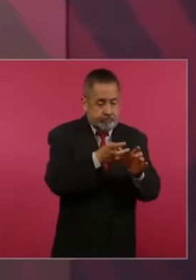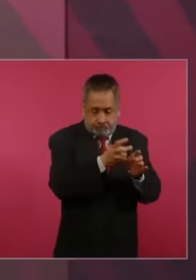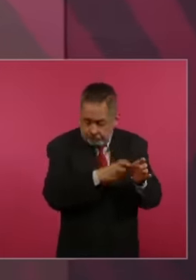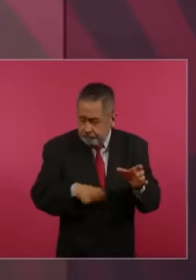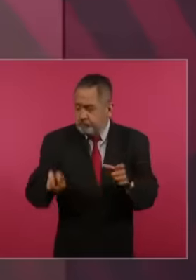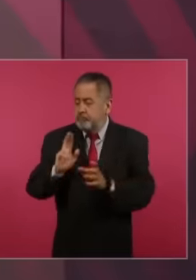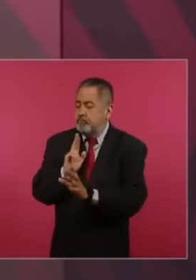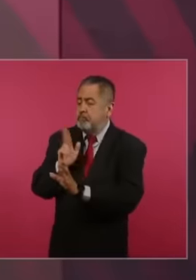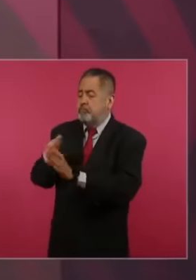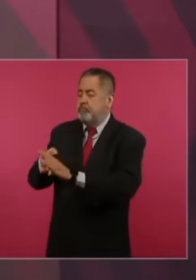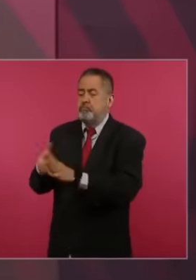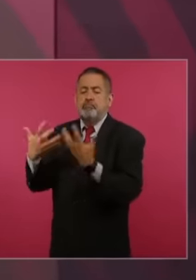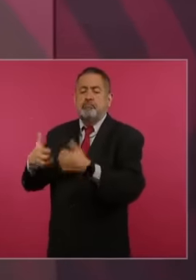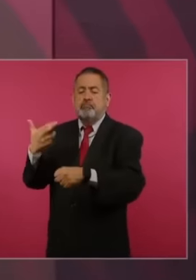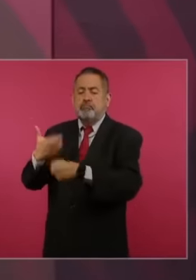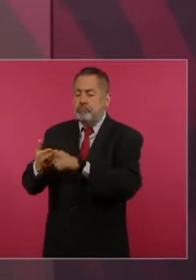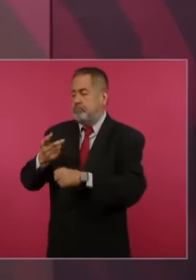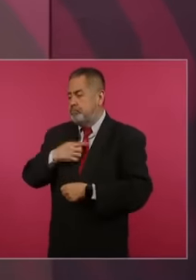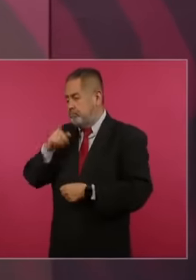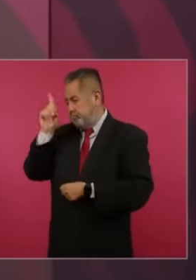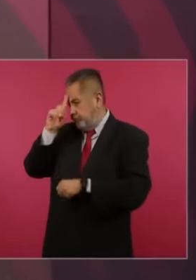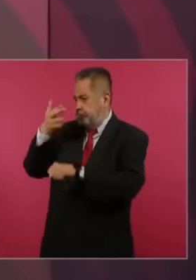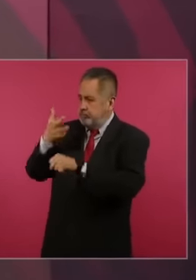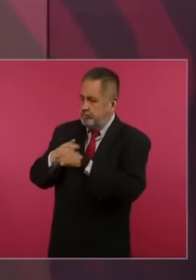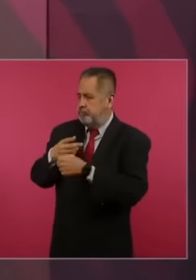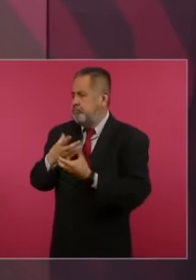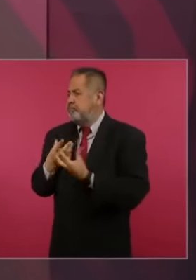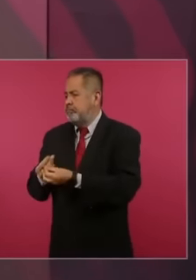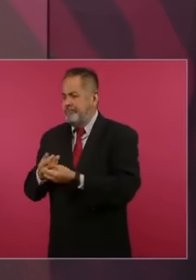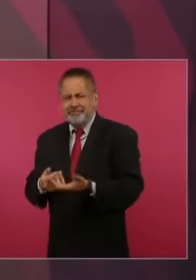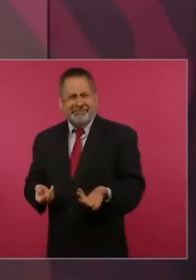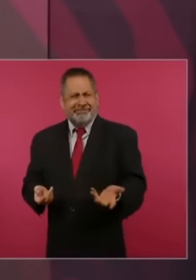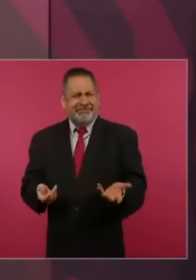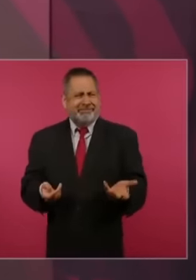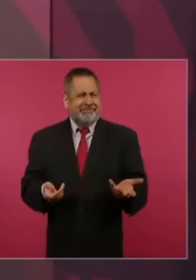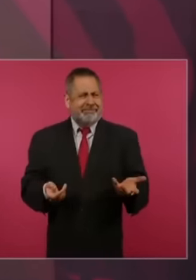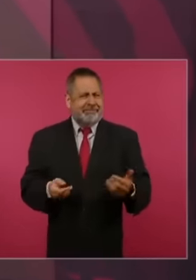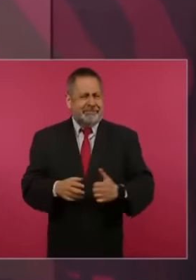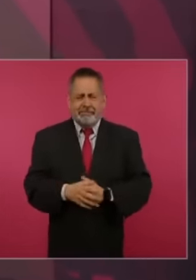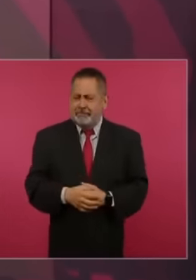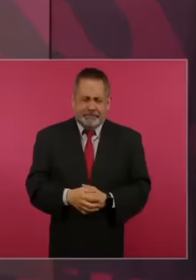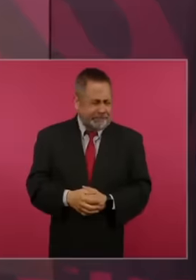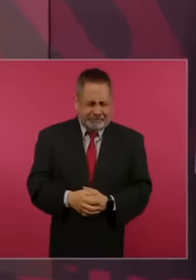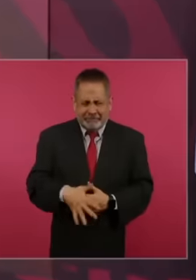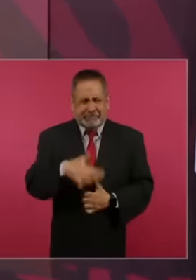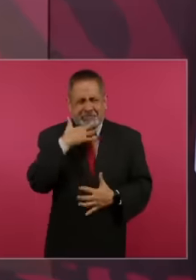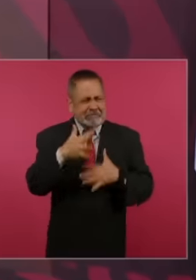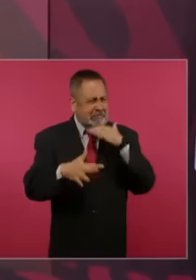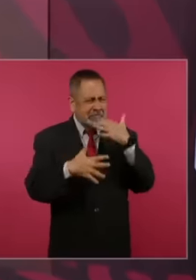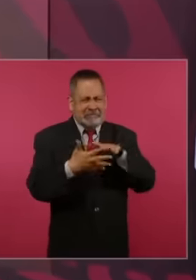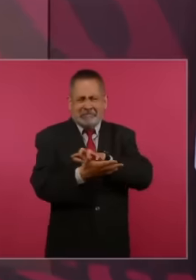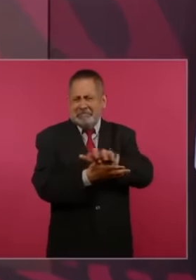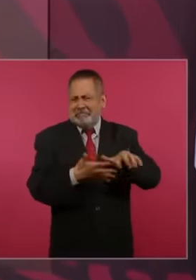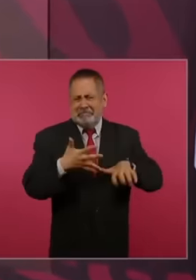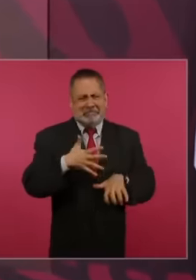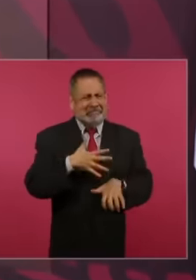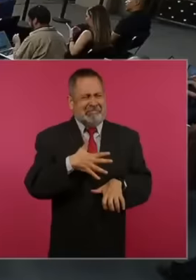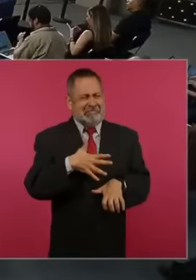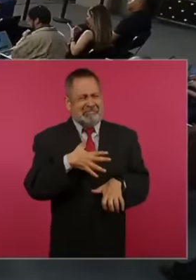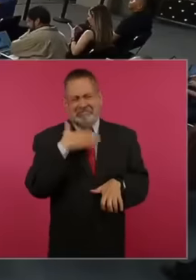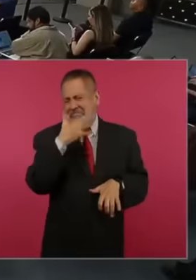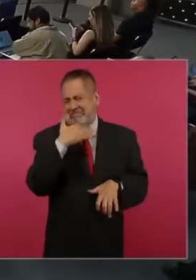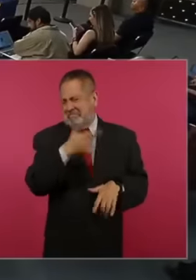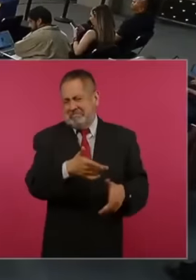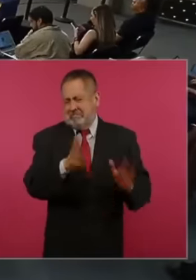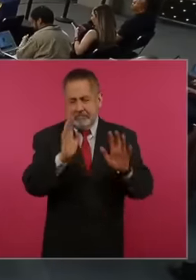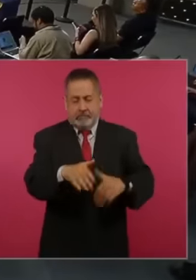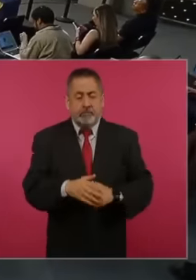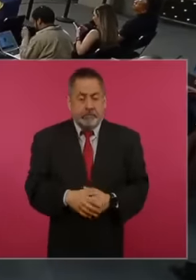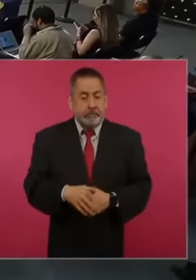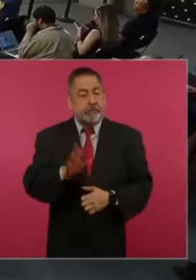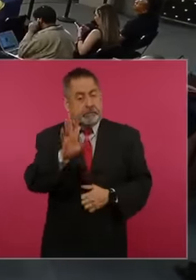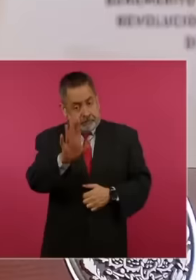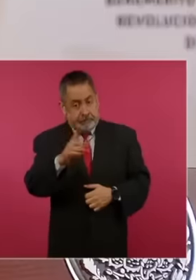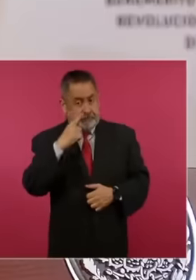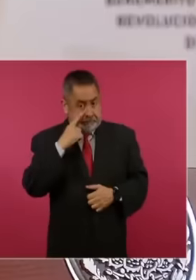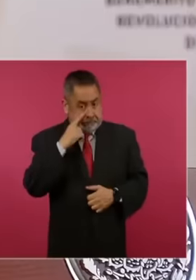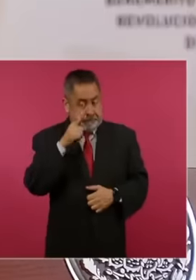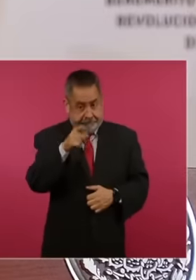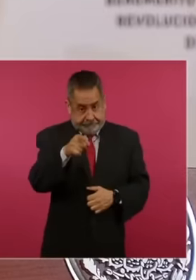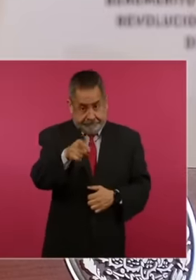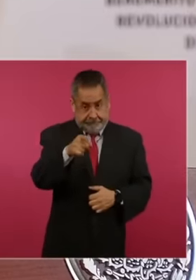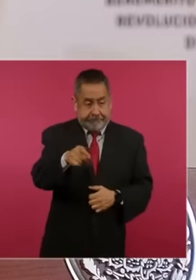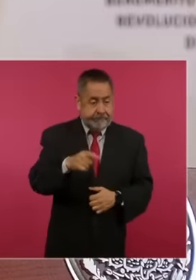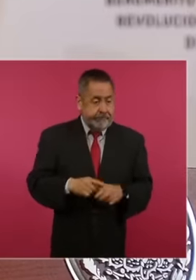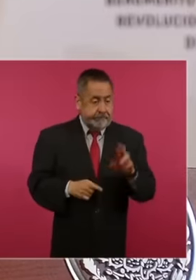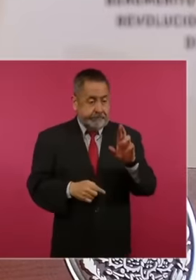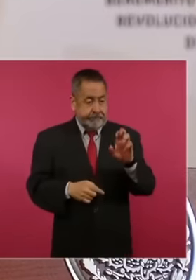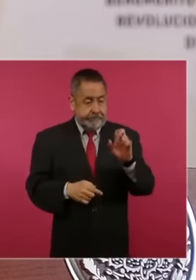advisors, great promiscuity, well, with that job they go to